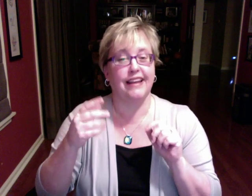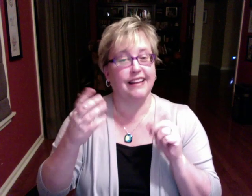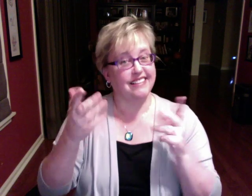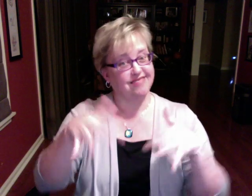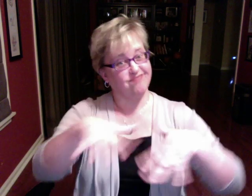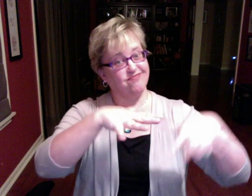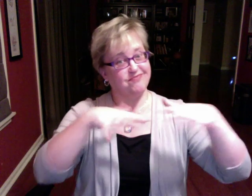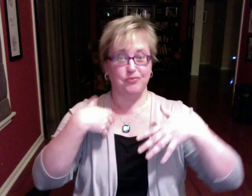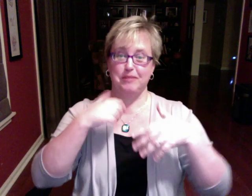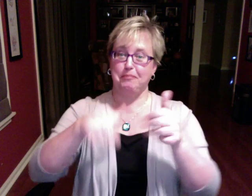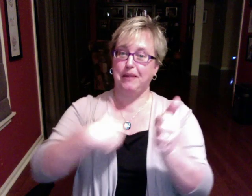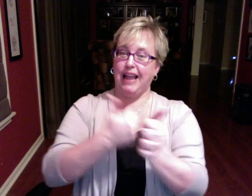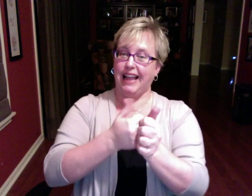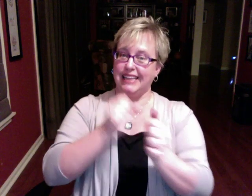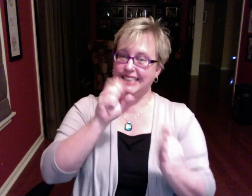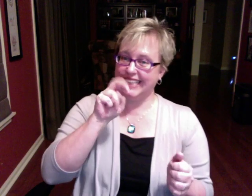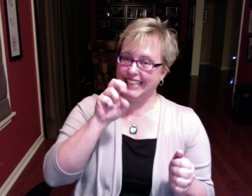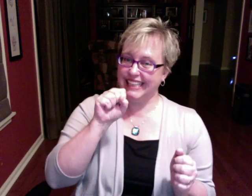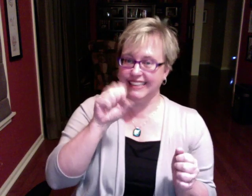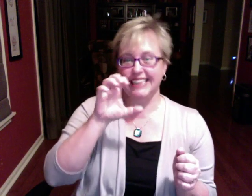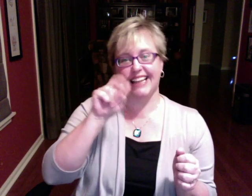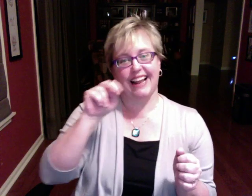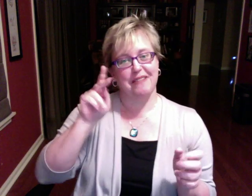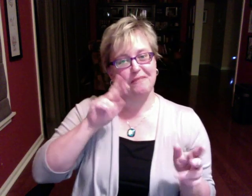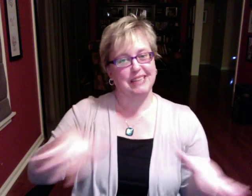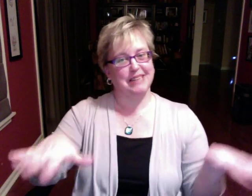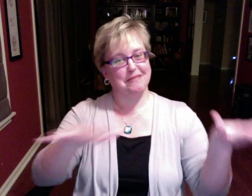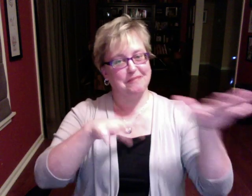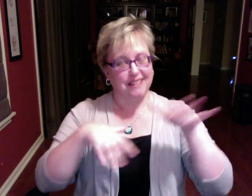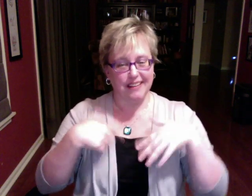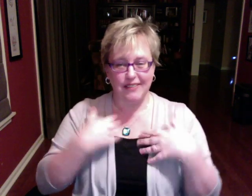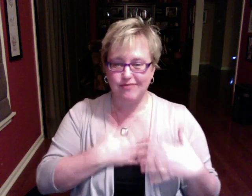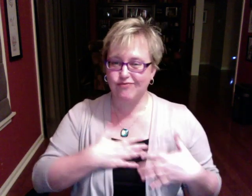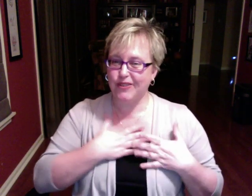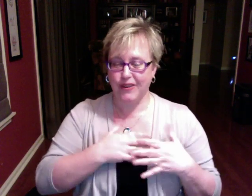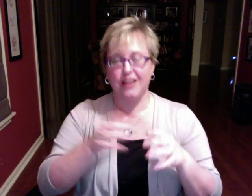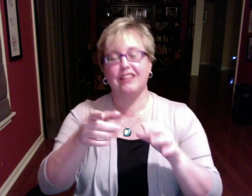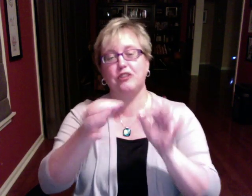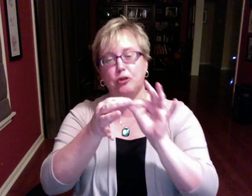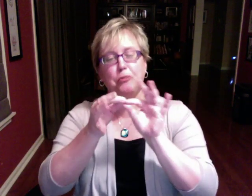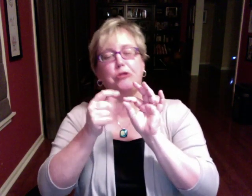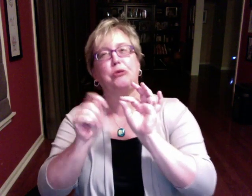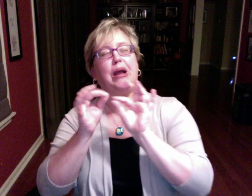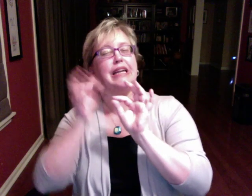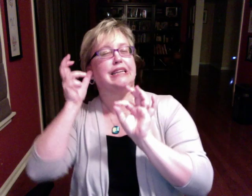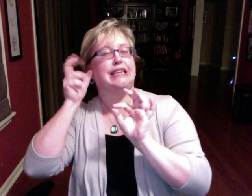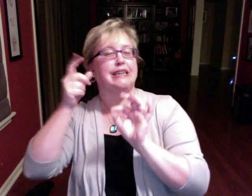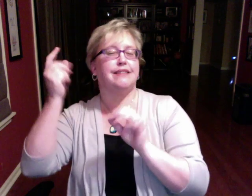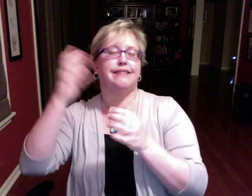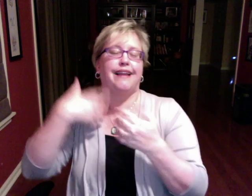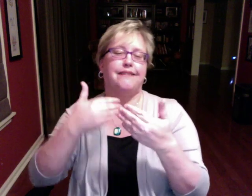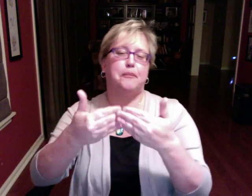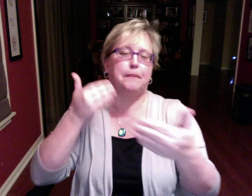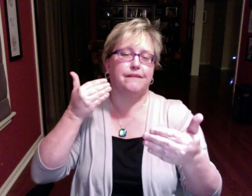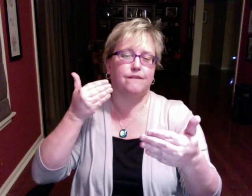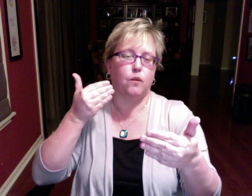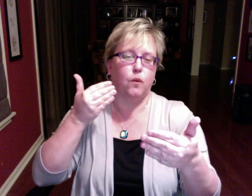We were right there - behind the scenes of CNN. We enjoyed ourselves. Our interpreters interpreted what was said from on stage and from Wolf Blizer's box.